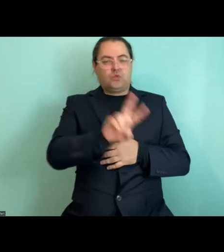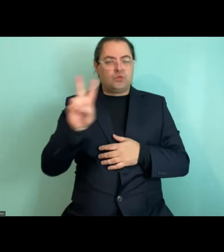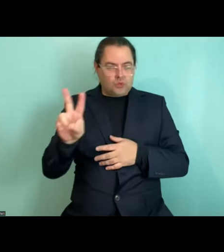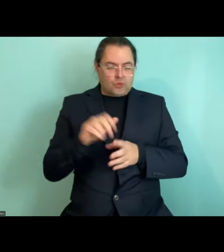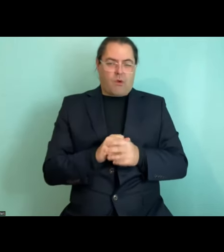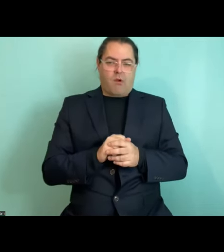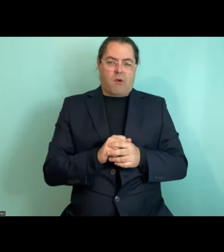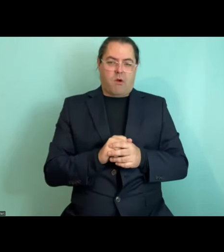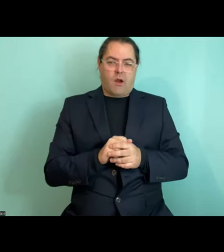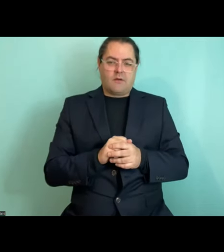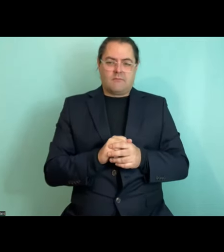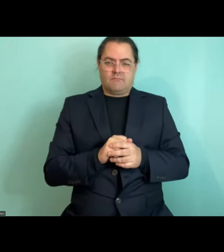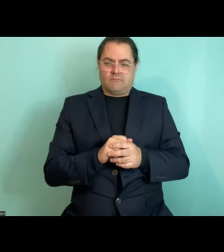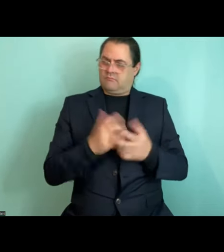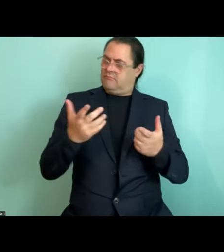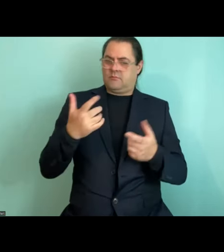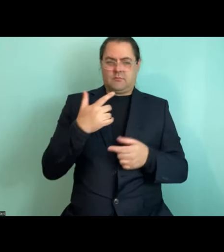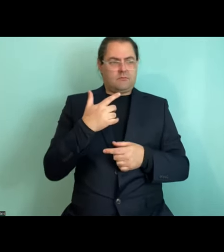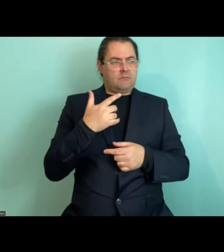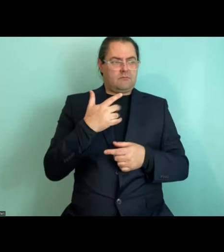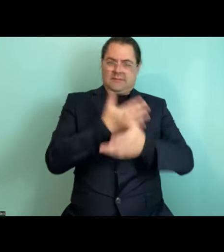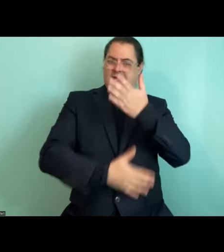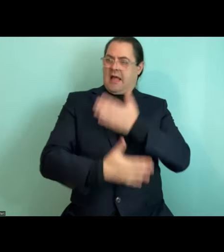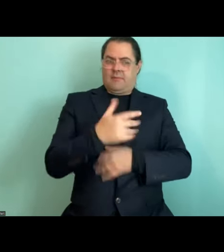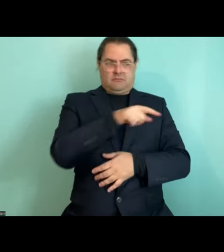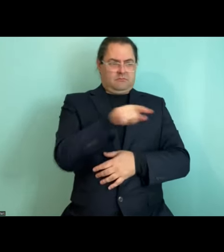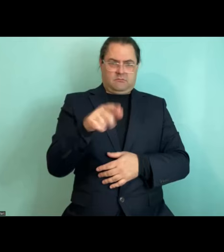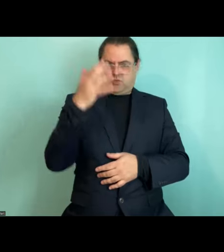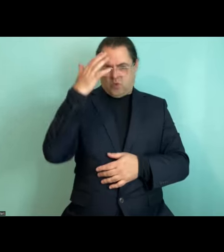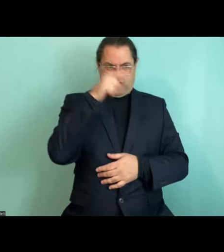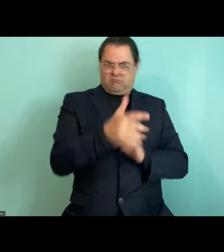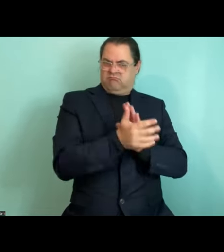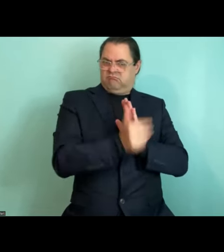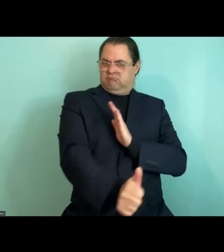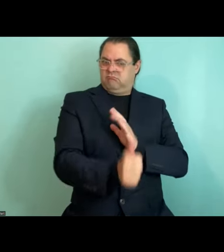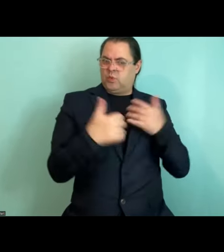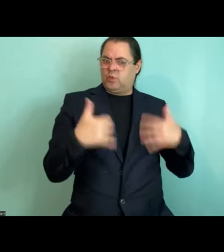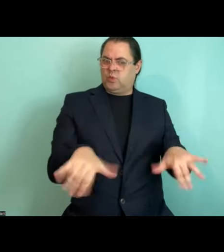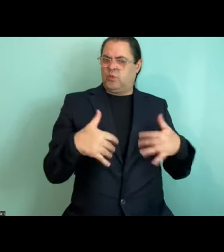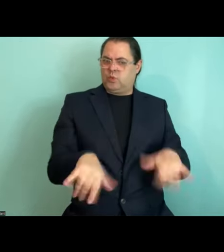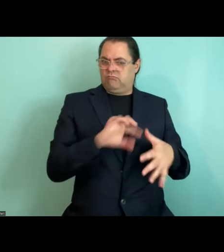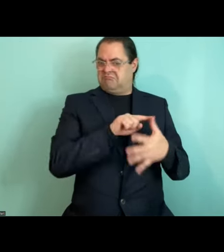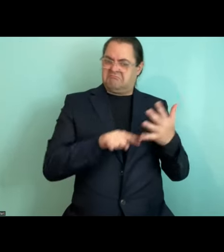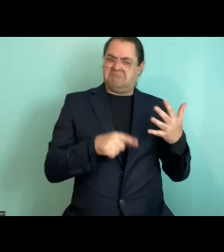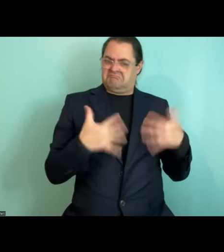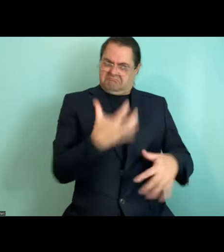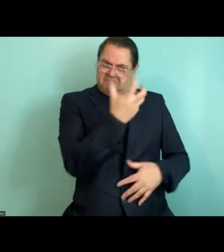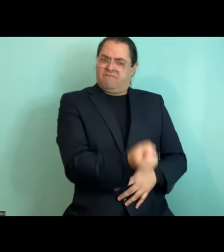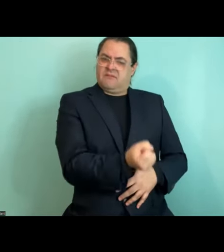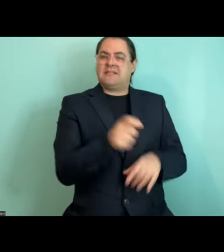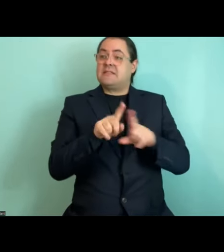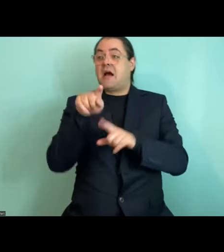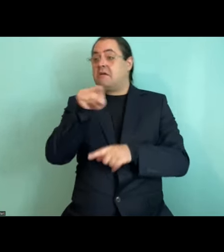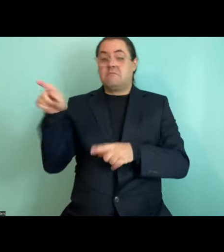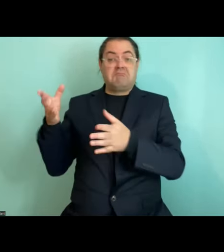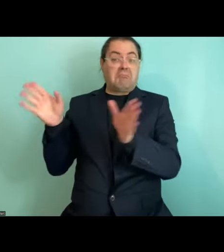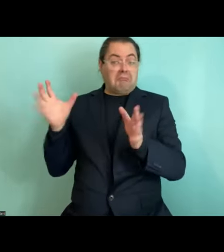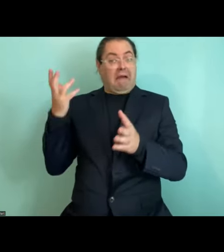no duty zone catchy pokey peace at peace kid accepted Baba. Yeah, that creates a person